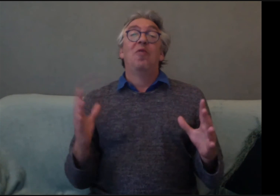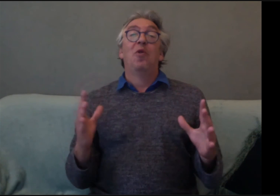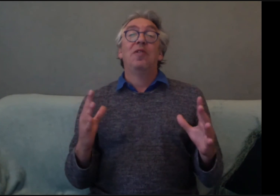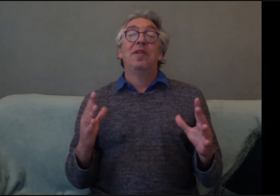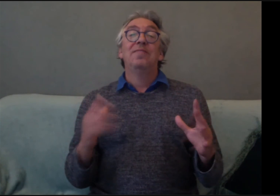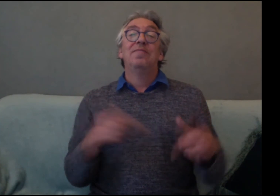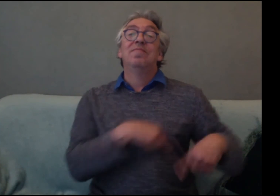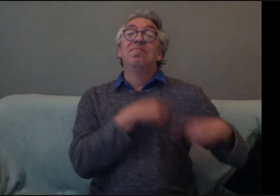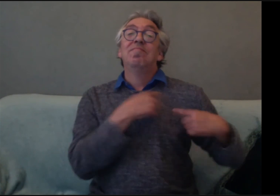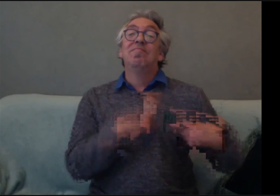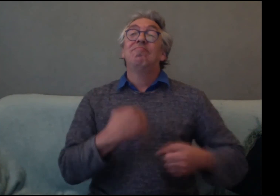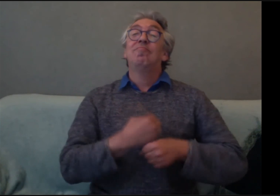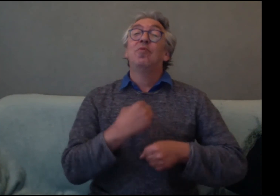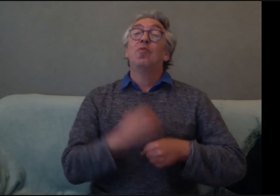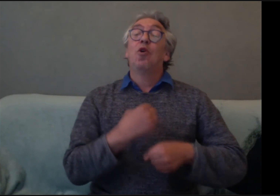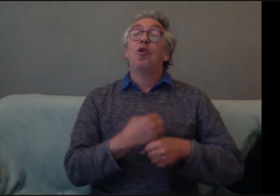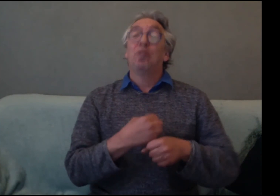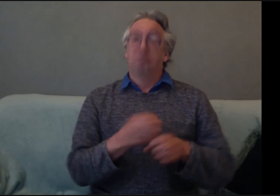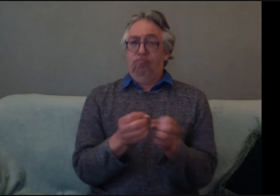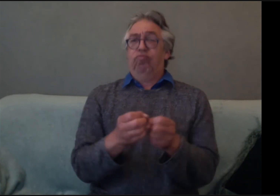where I was doing some English courses.